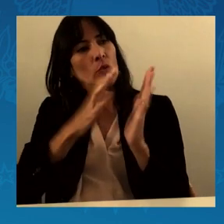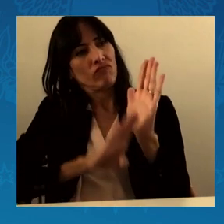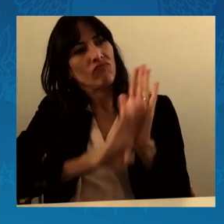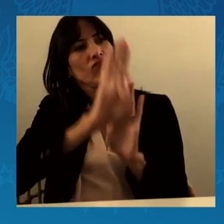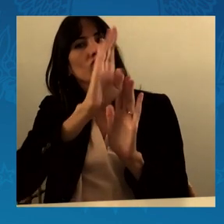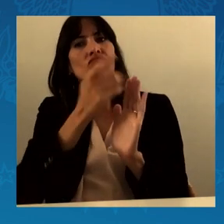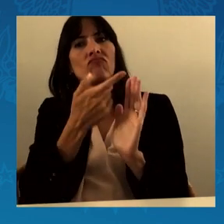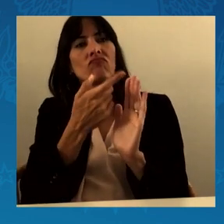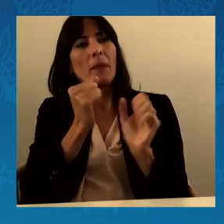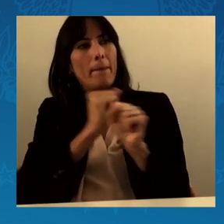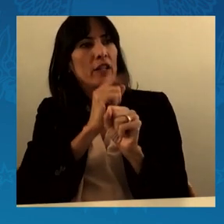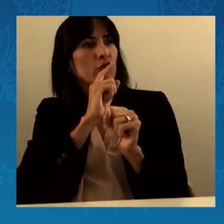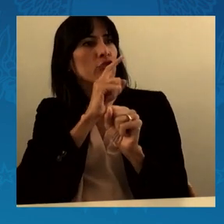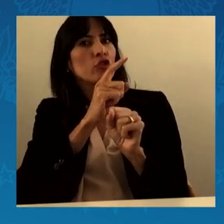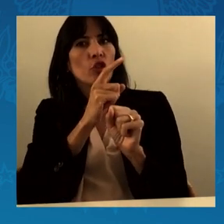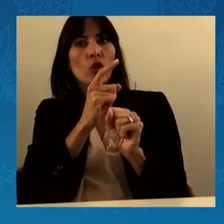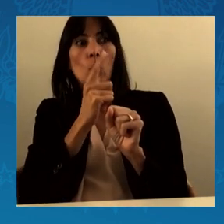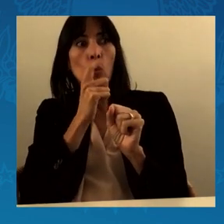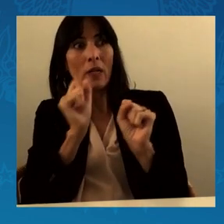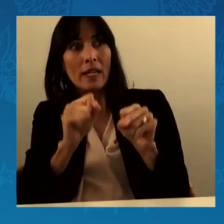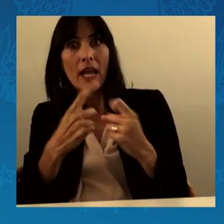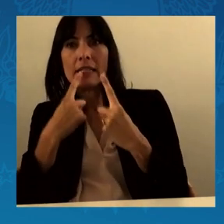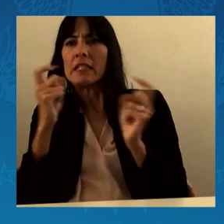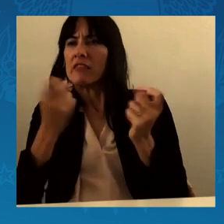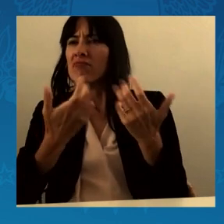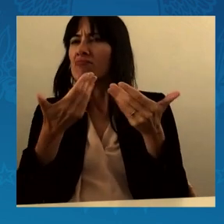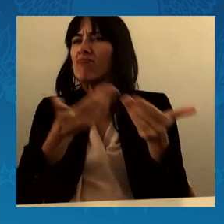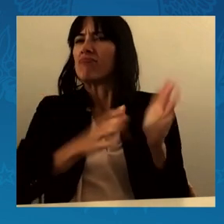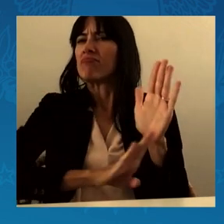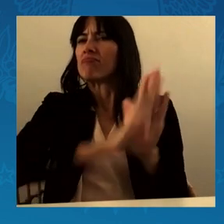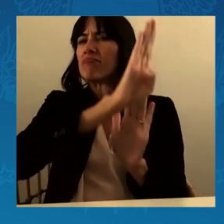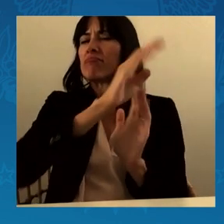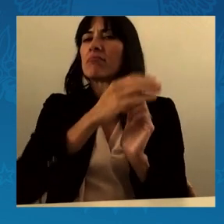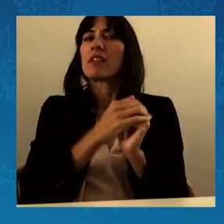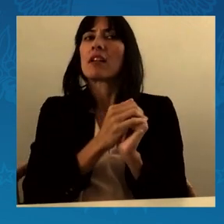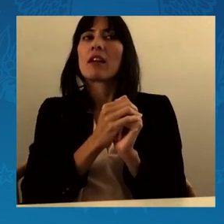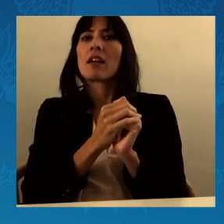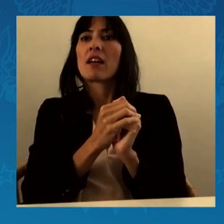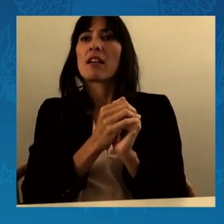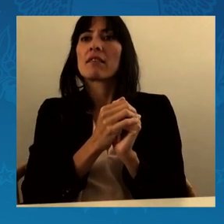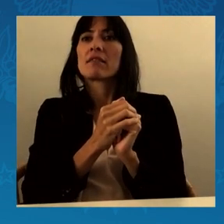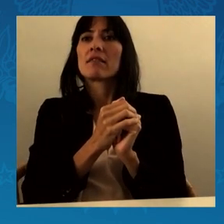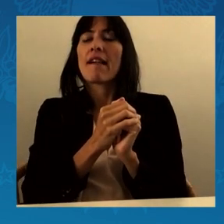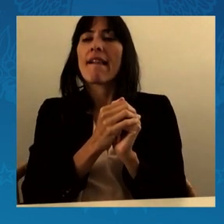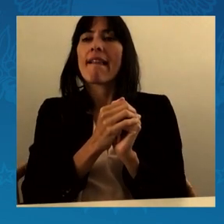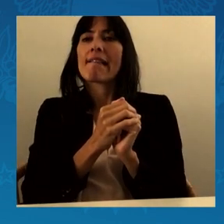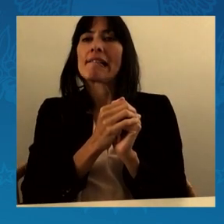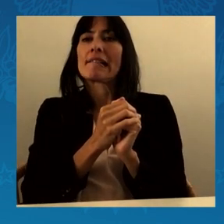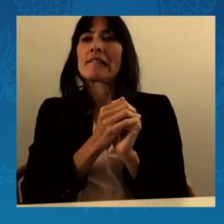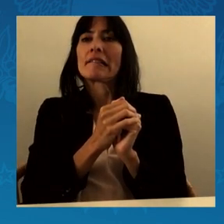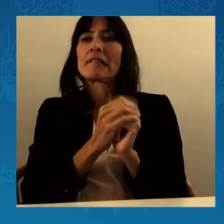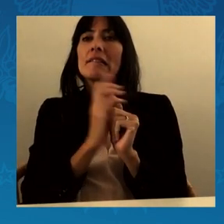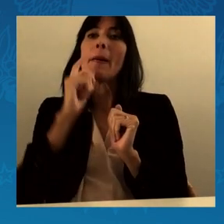And some are just a little bit more special than others. And for black students to go to an HBCU